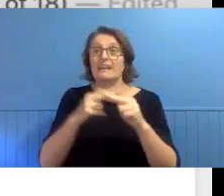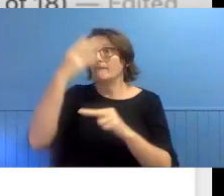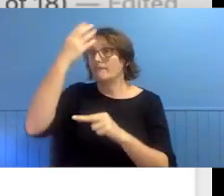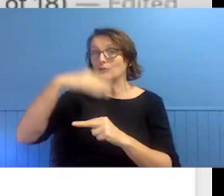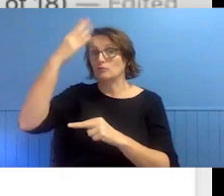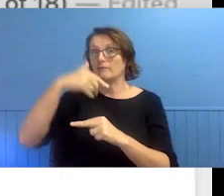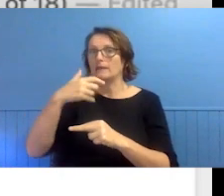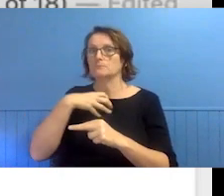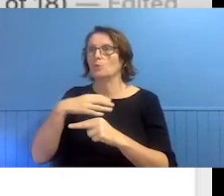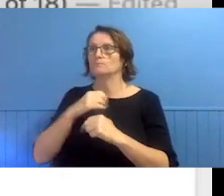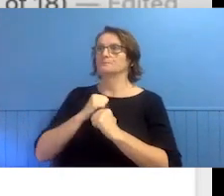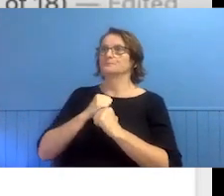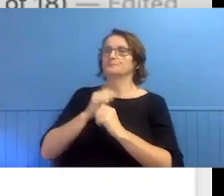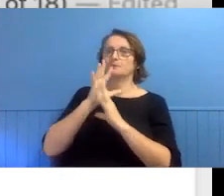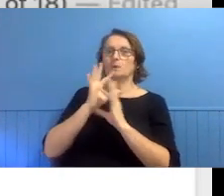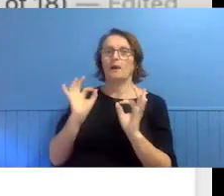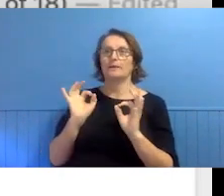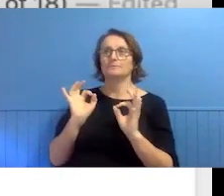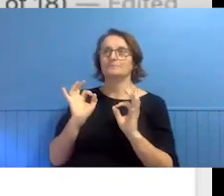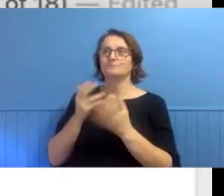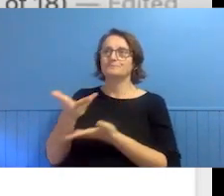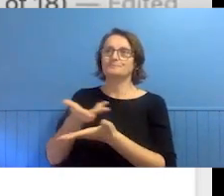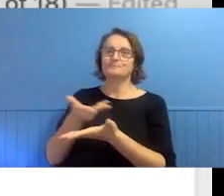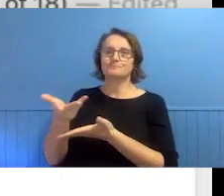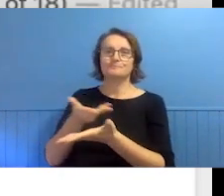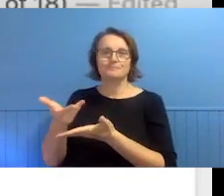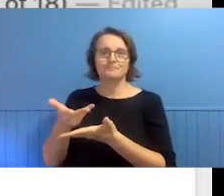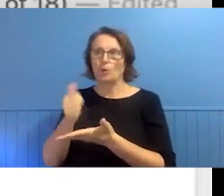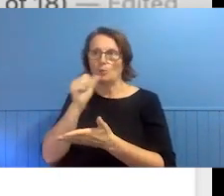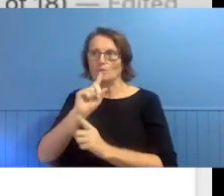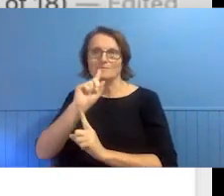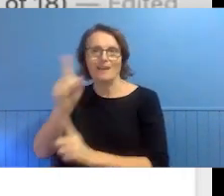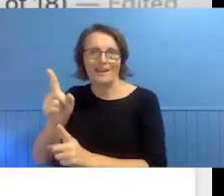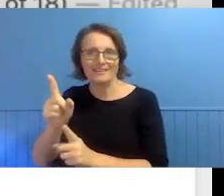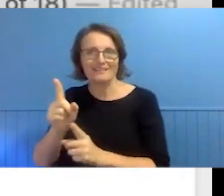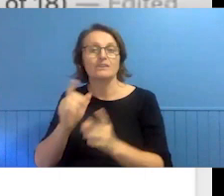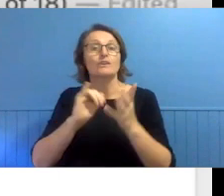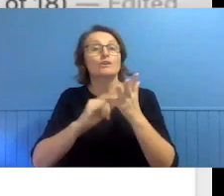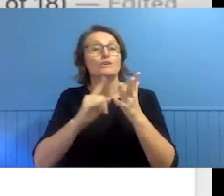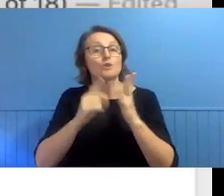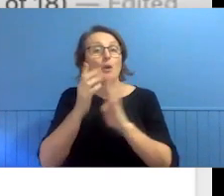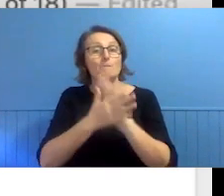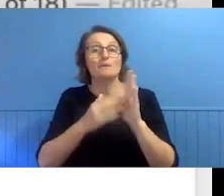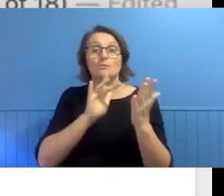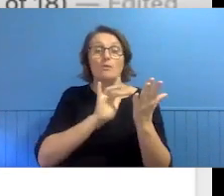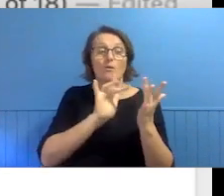include the fact that we kind of are anonymous. Online in some forums, we